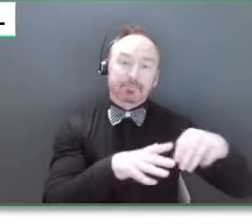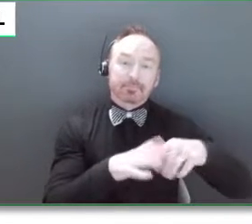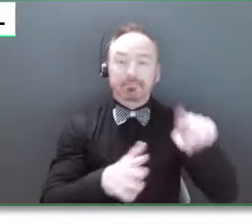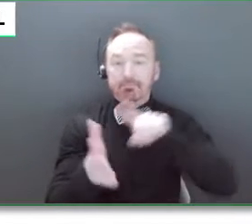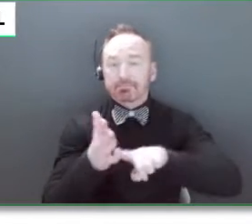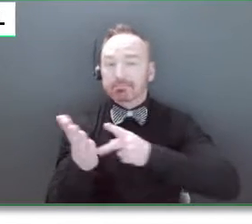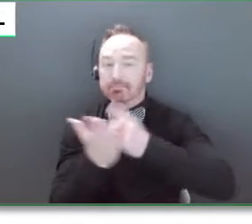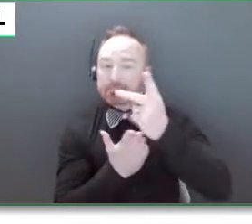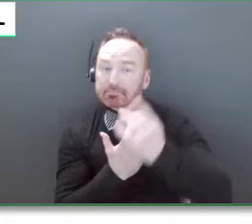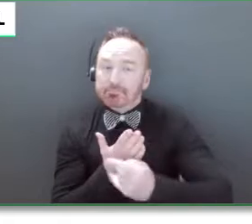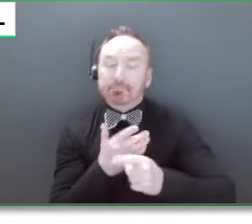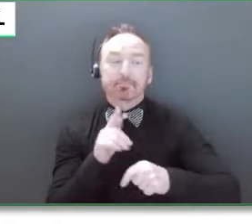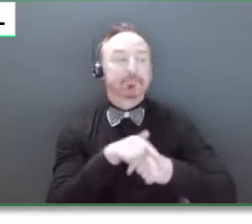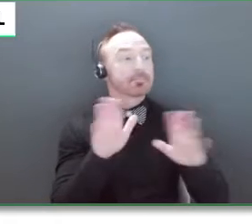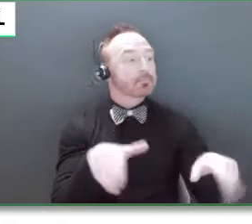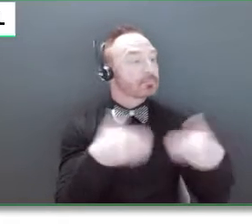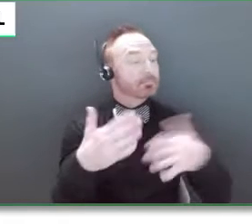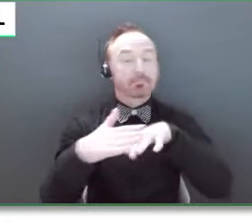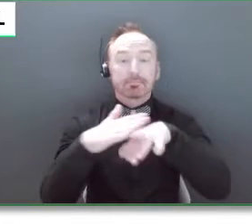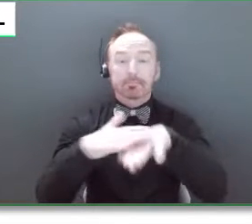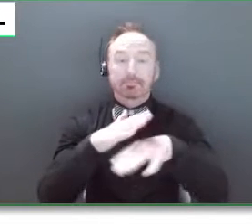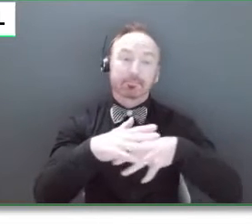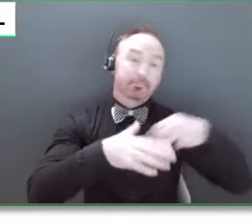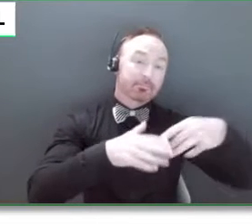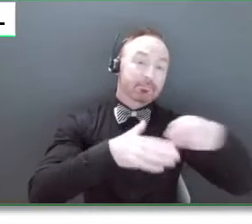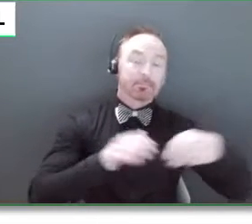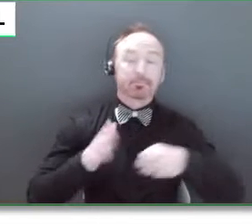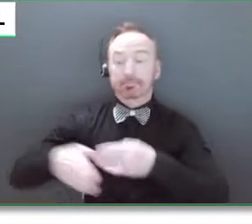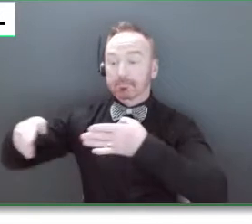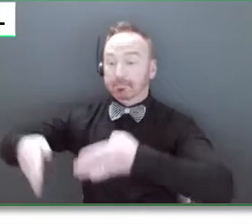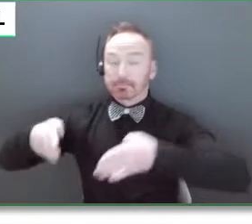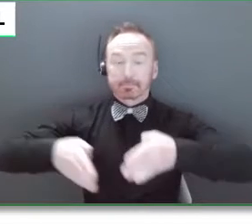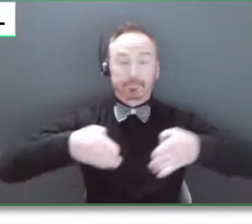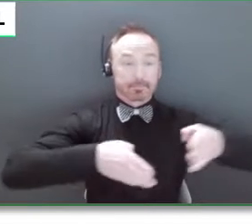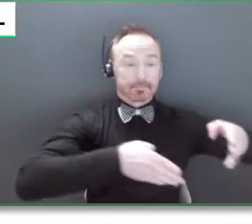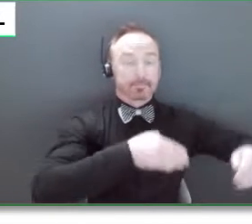the outdoors for individuals with developmental disabilities in Alberta.